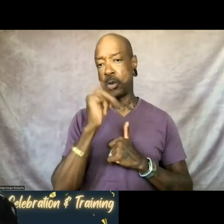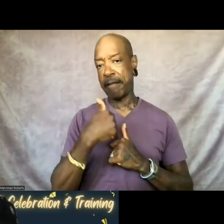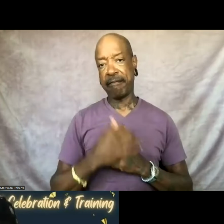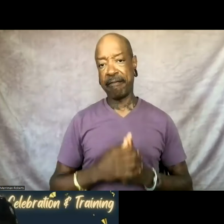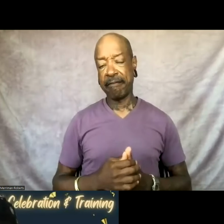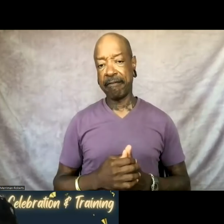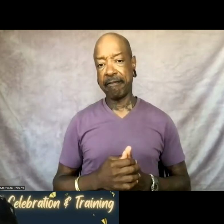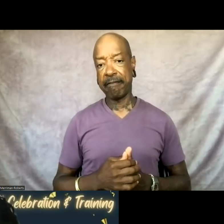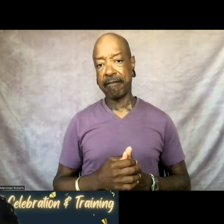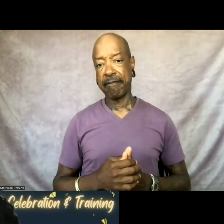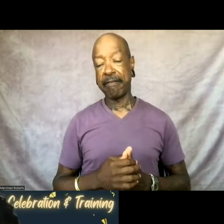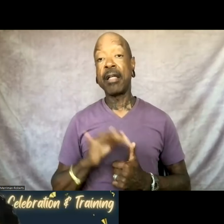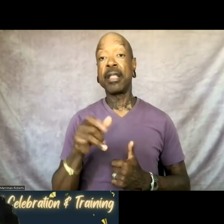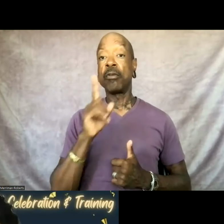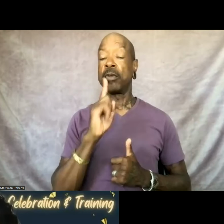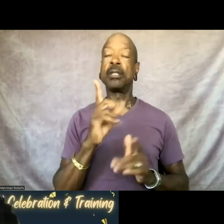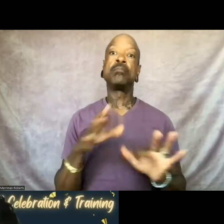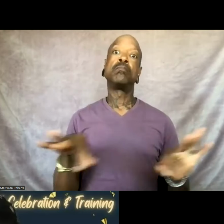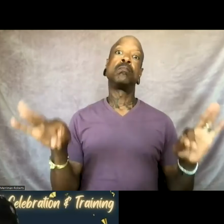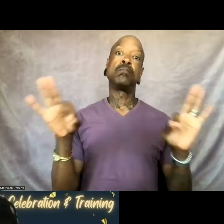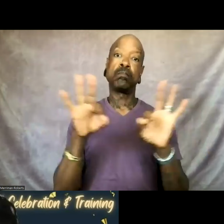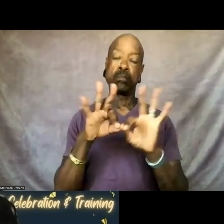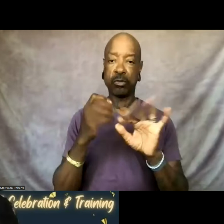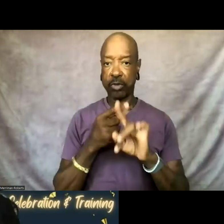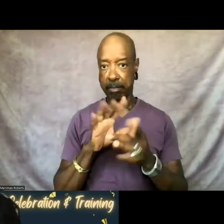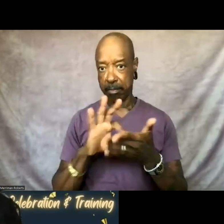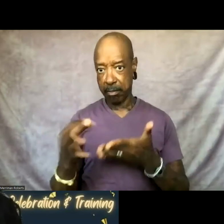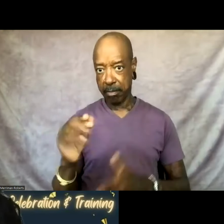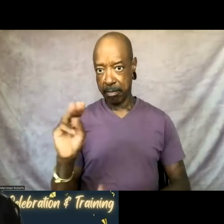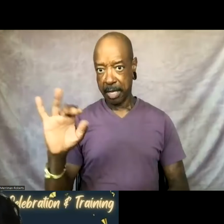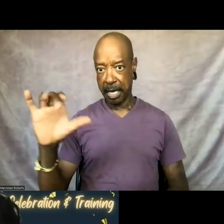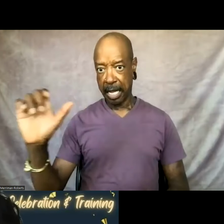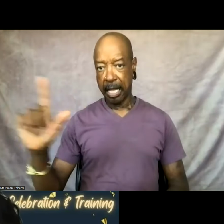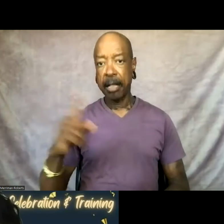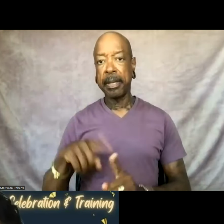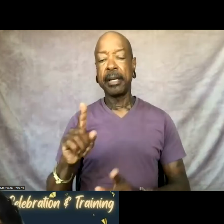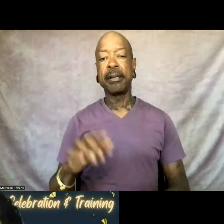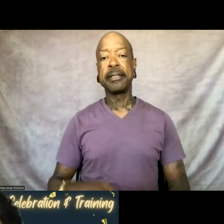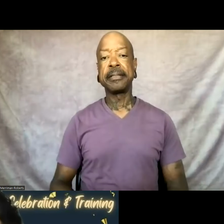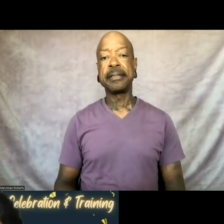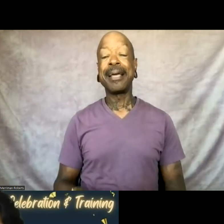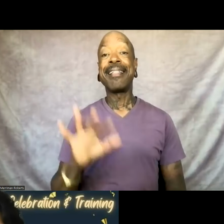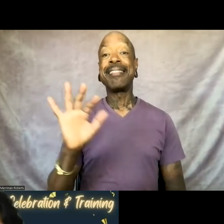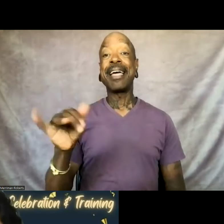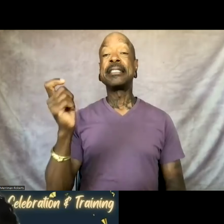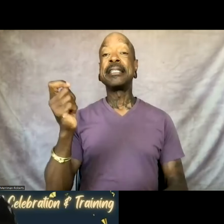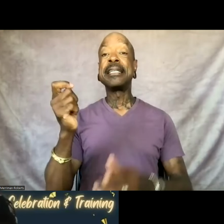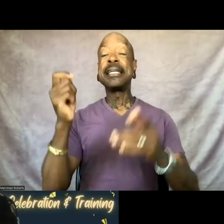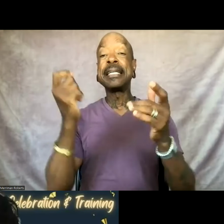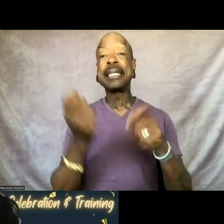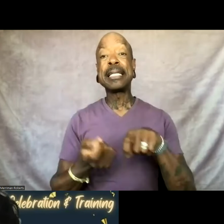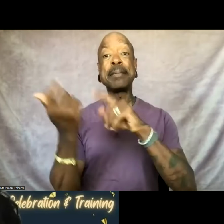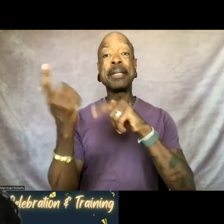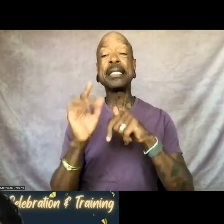on the newer Medi-Cal category created by the affordable care act don't have an asset test right now. That was a